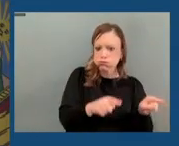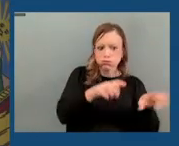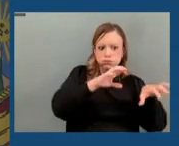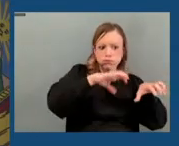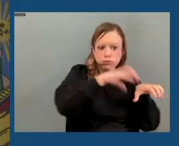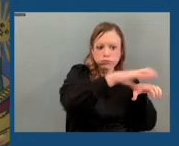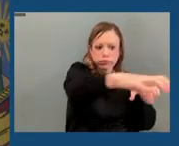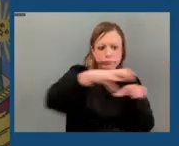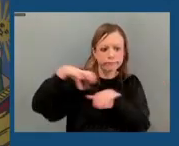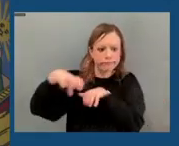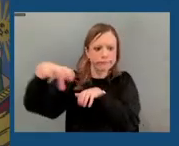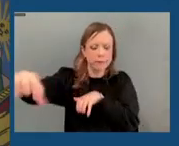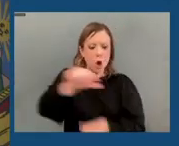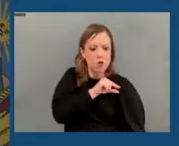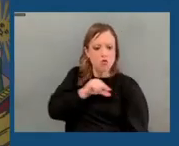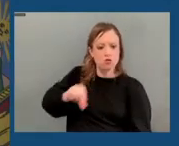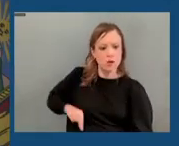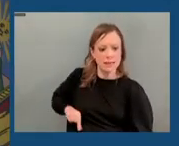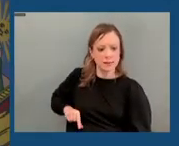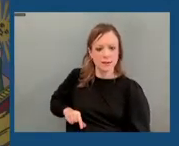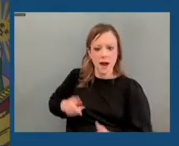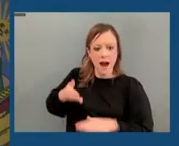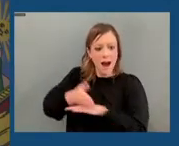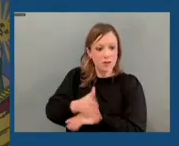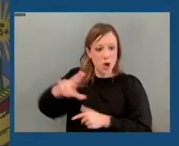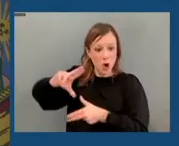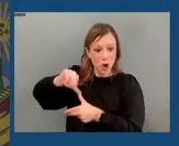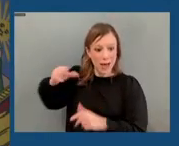hit when I was on the job one week and that people literally drowned